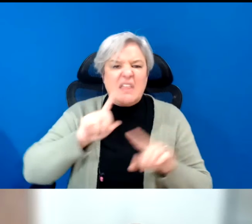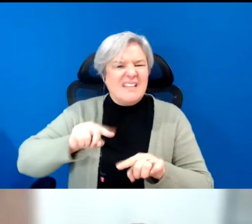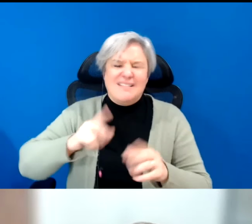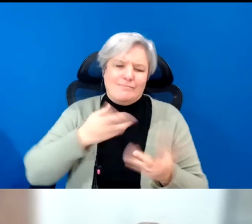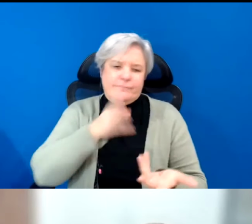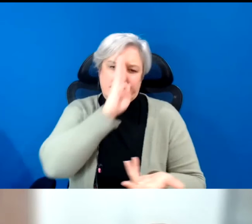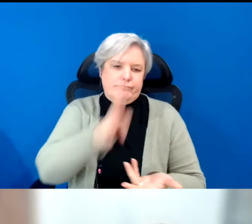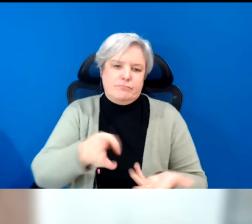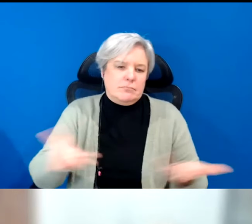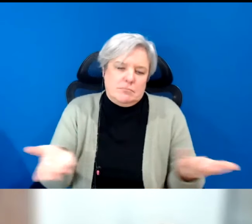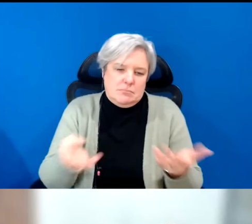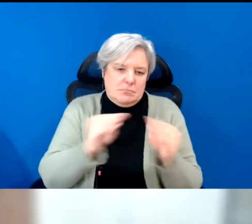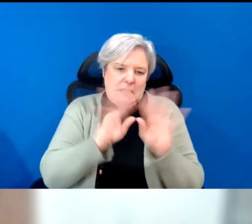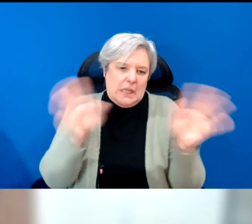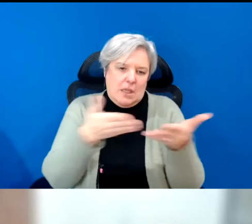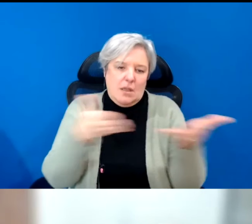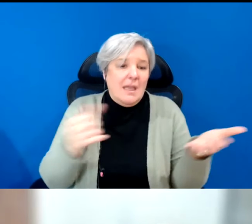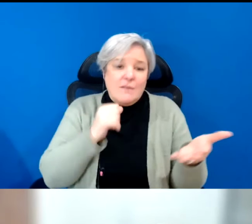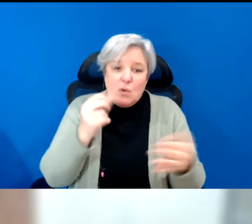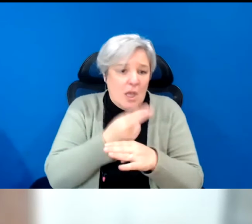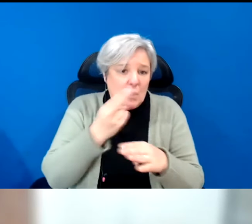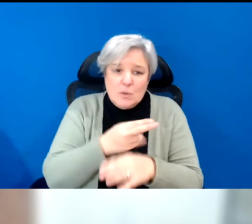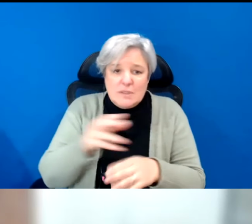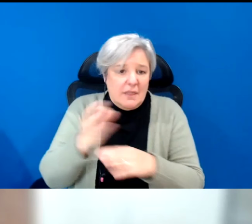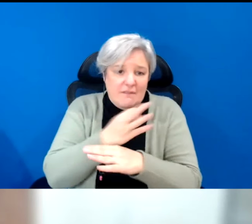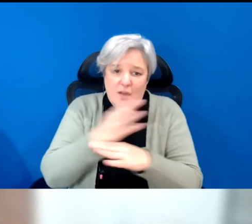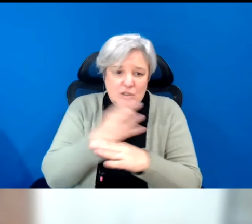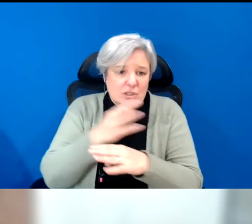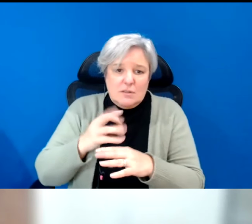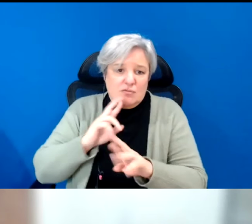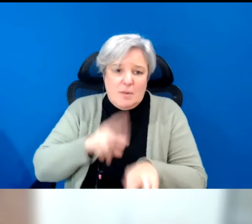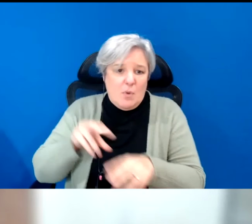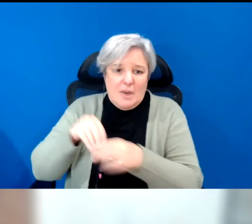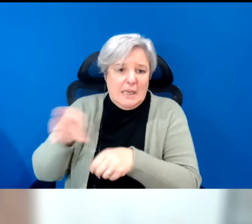I mean, because if they're not using the attendance function report,